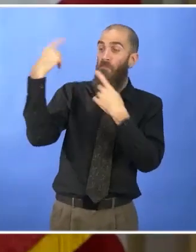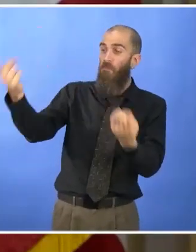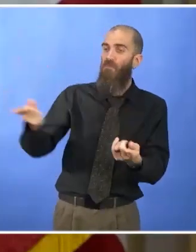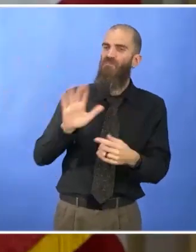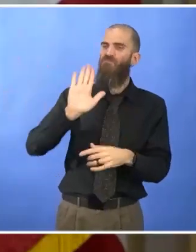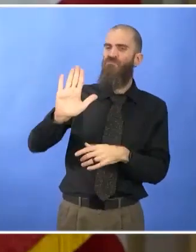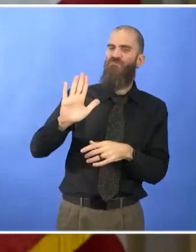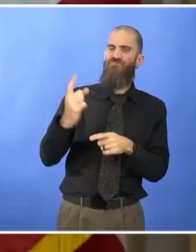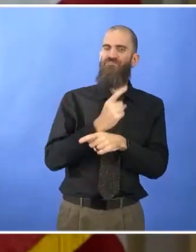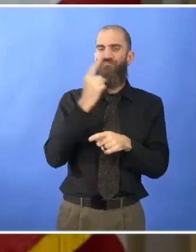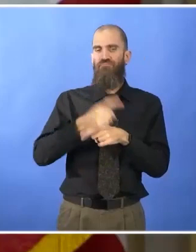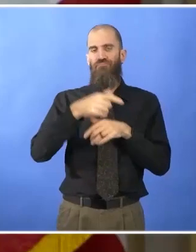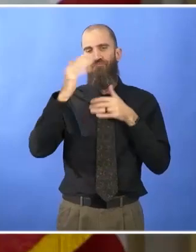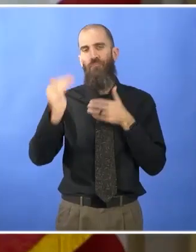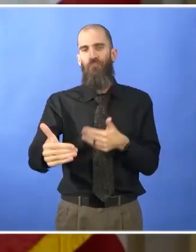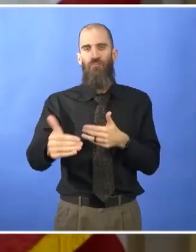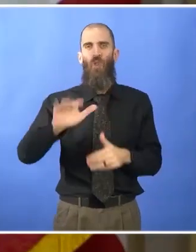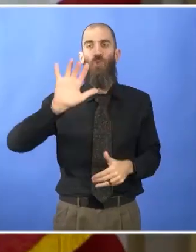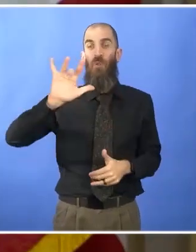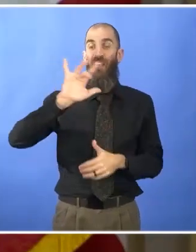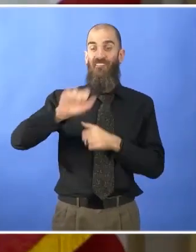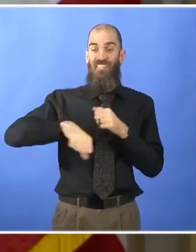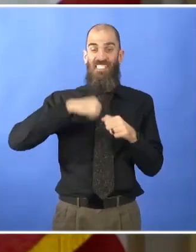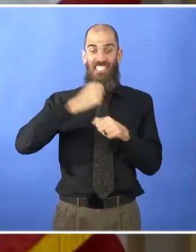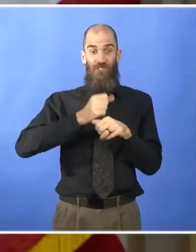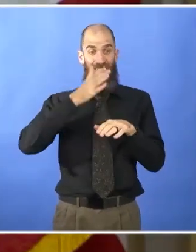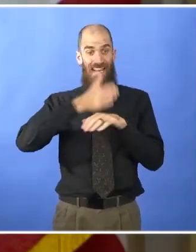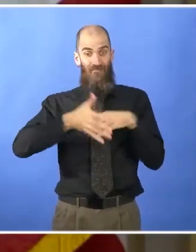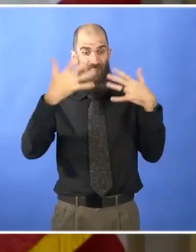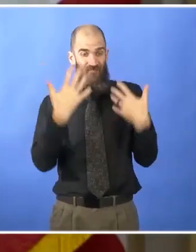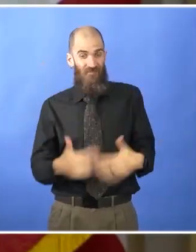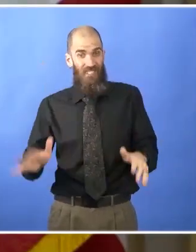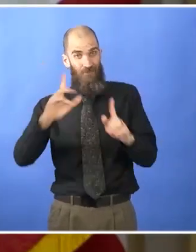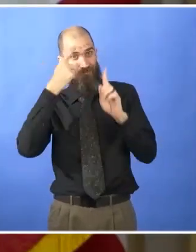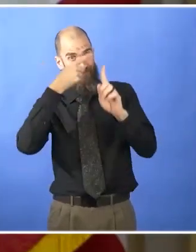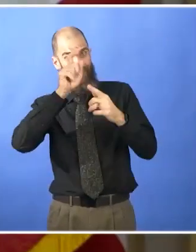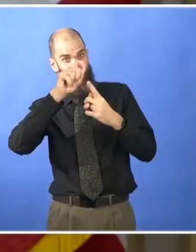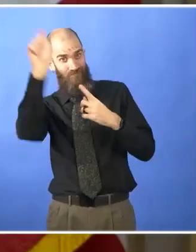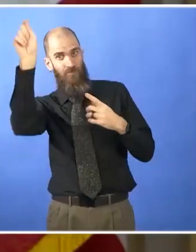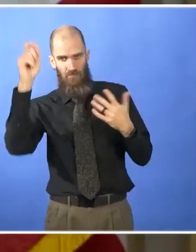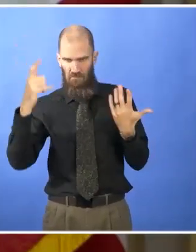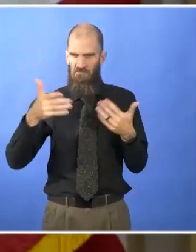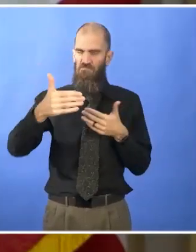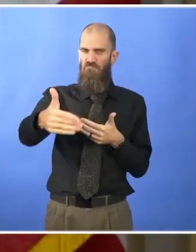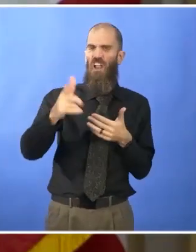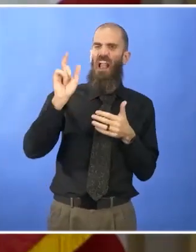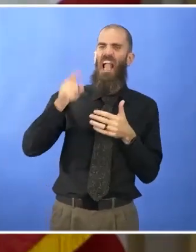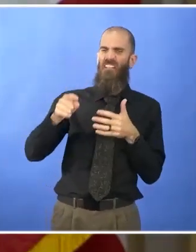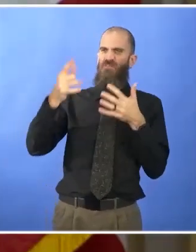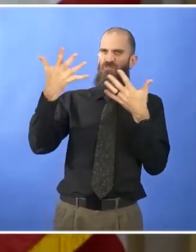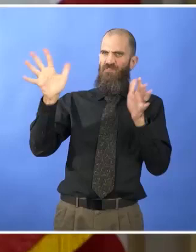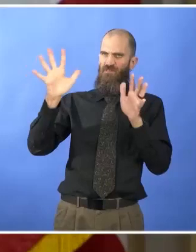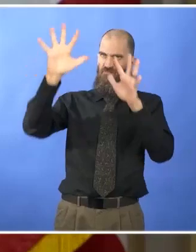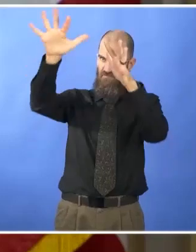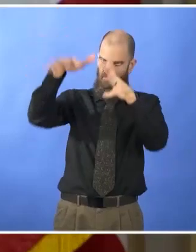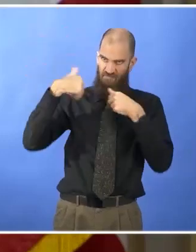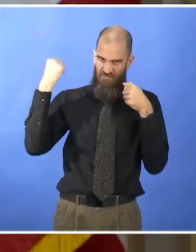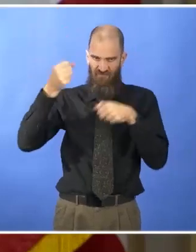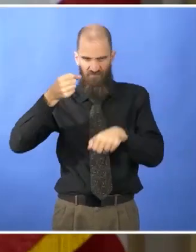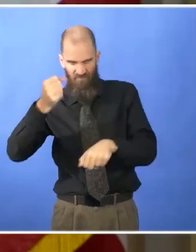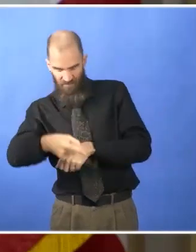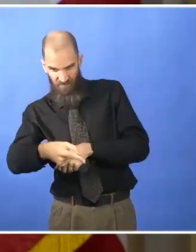25 YEARS IS A LONG TIME. THERE IS NO REASON TO WAIT THAT